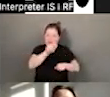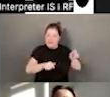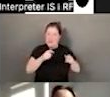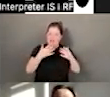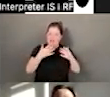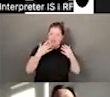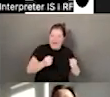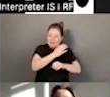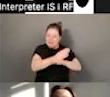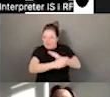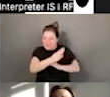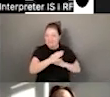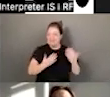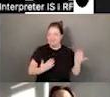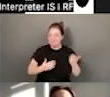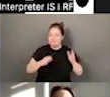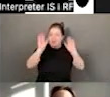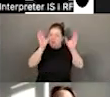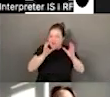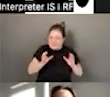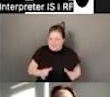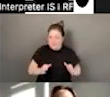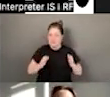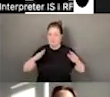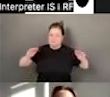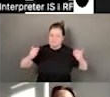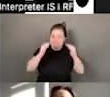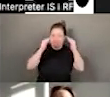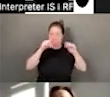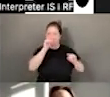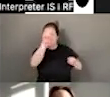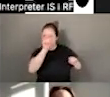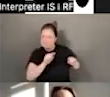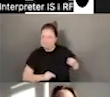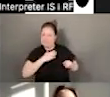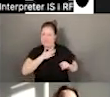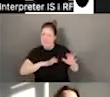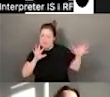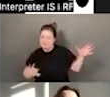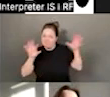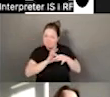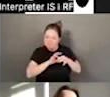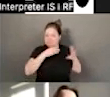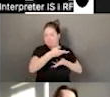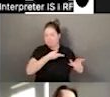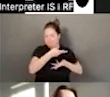I think these are really important traditions that we have to share the knowledge with you.